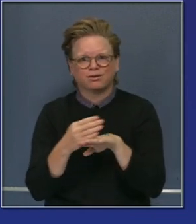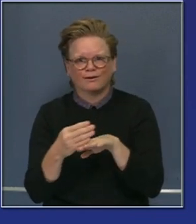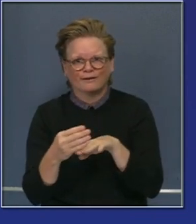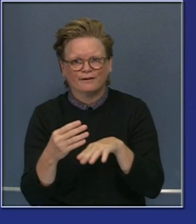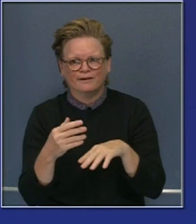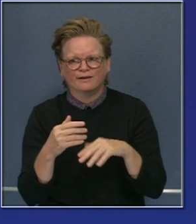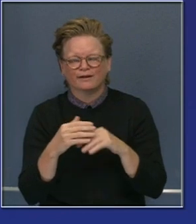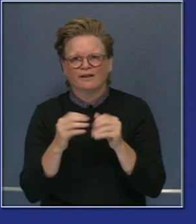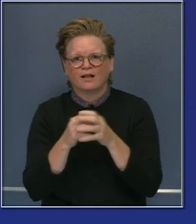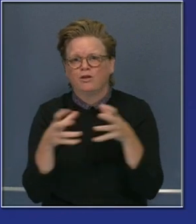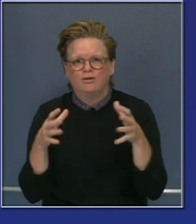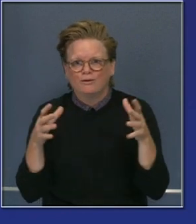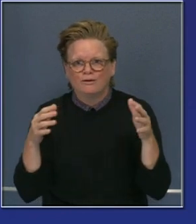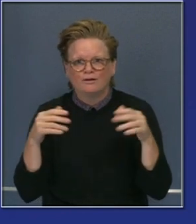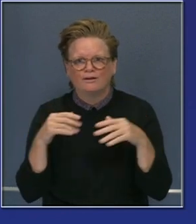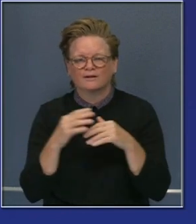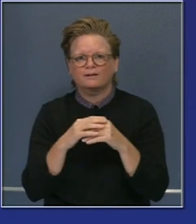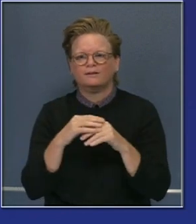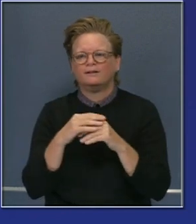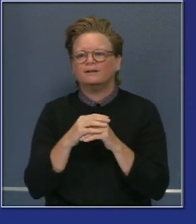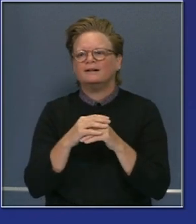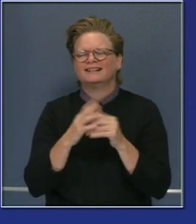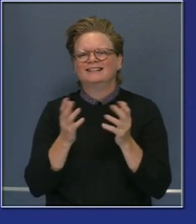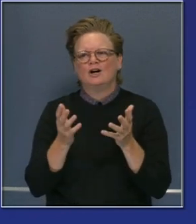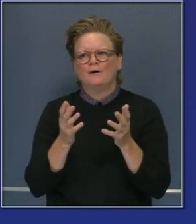ON AND OFF THE OLD MONITORING LIST ROUGHLY ABOUT THE SAME